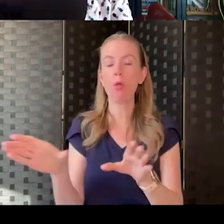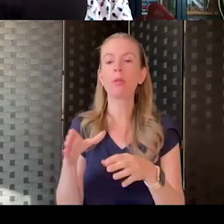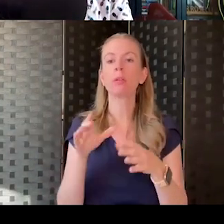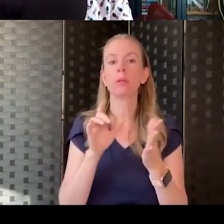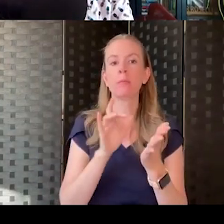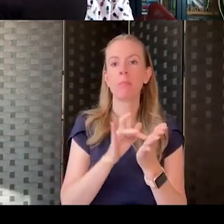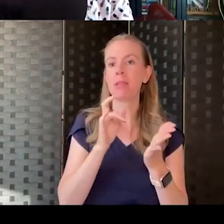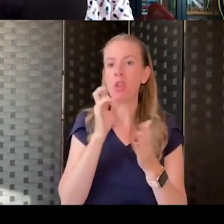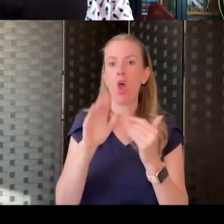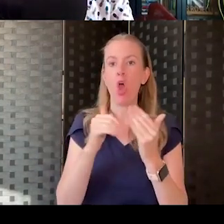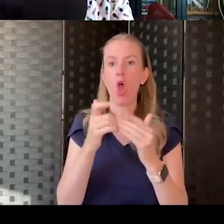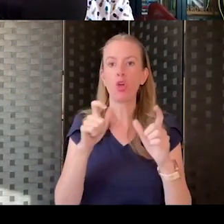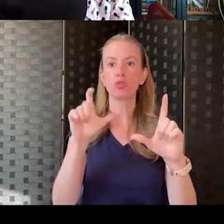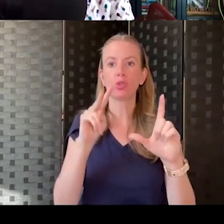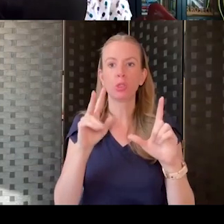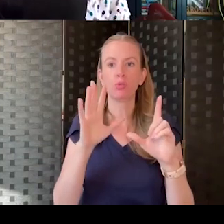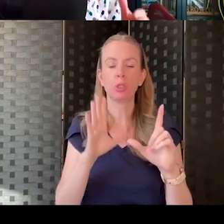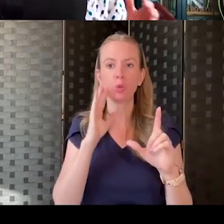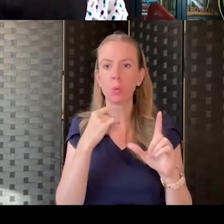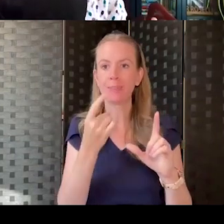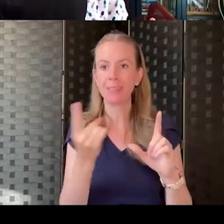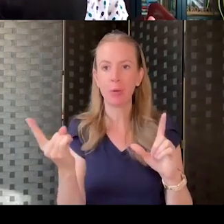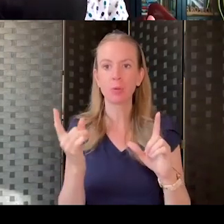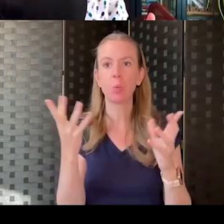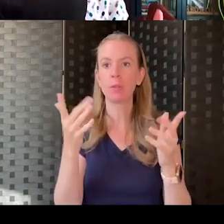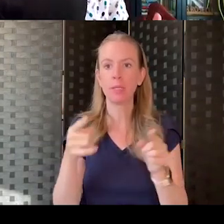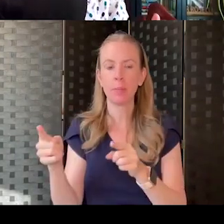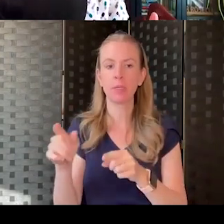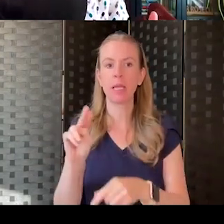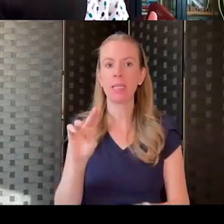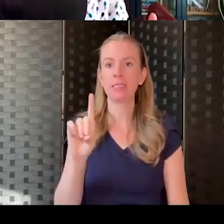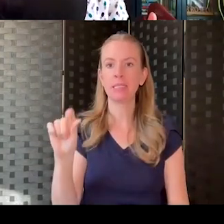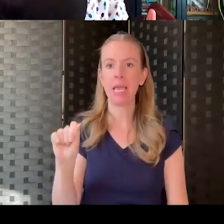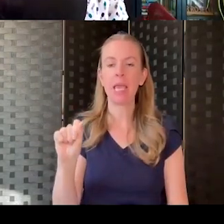tell the users that anything has happened. NVDA used to be the only one. I'm sorry,